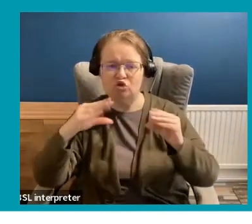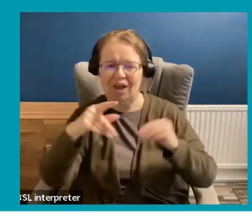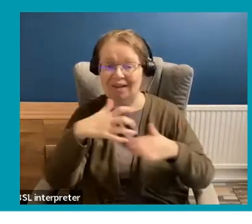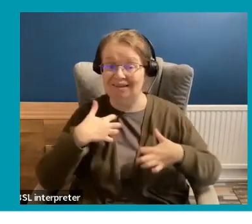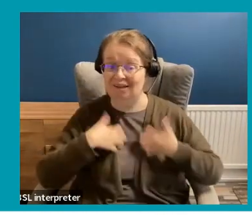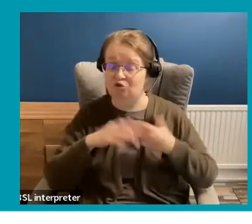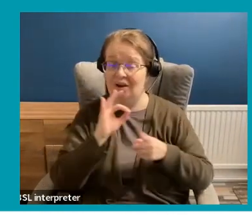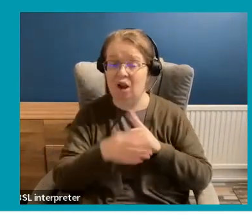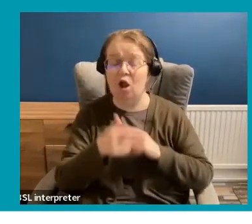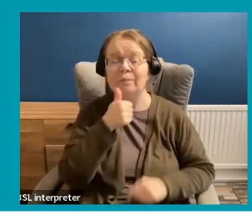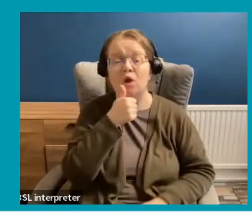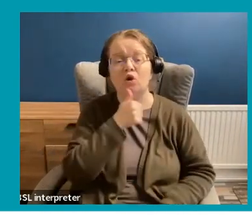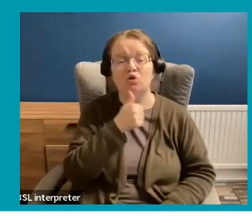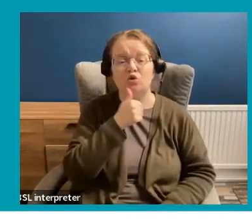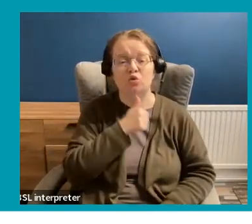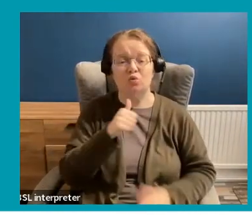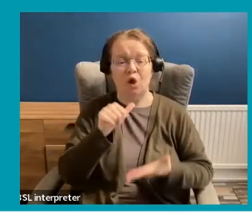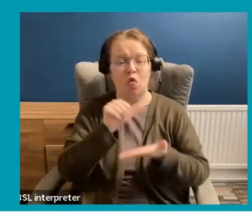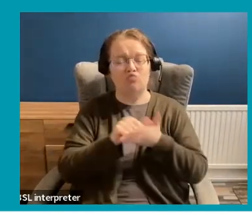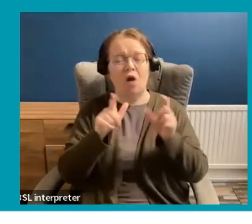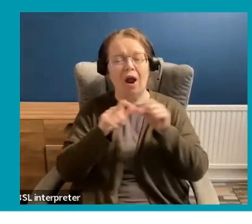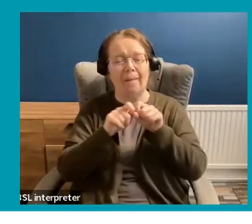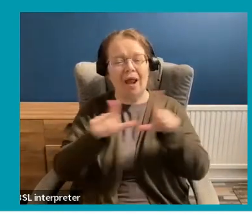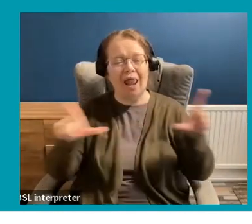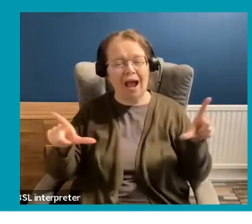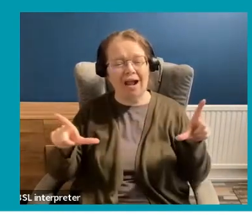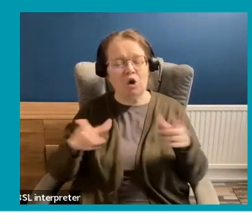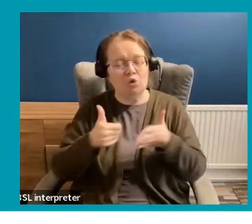using the right language to support inclusion Anna